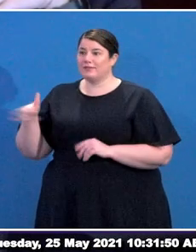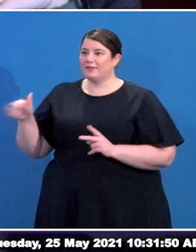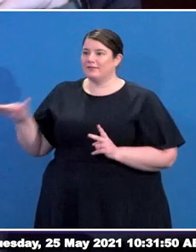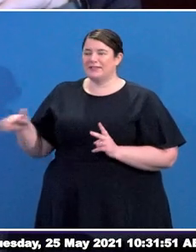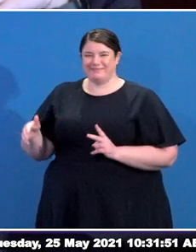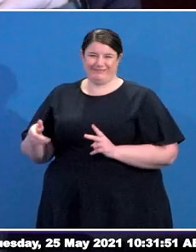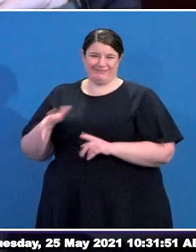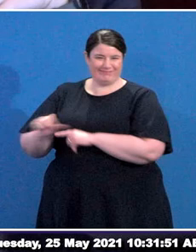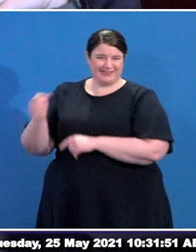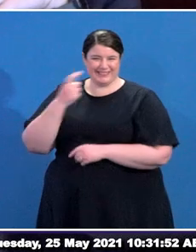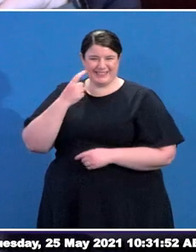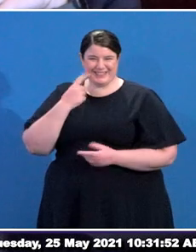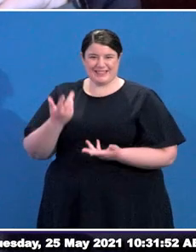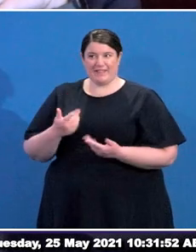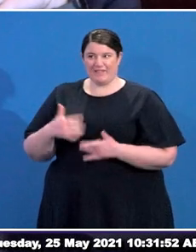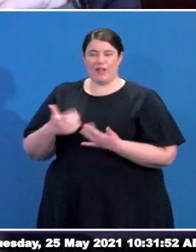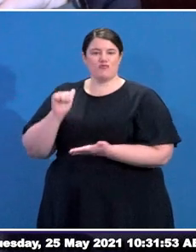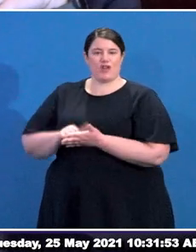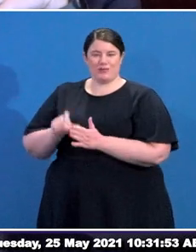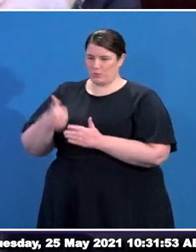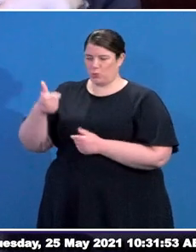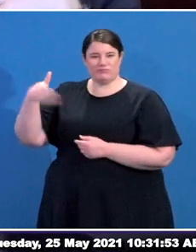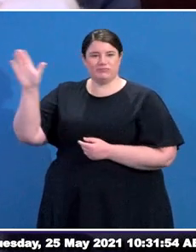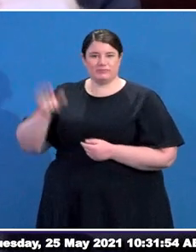Now you say in paragraph 83 that it was in the course of the police